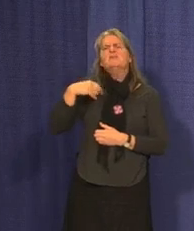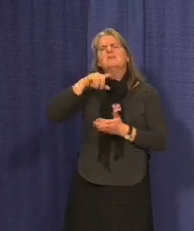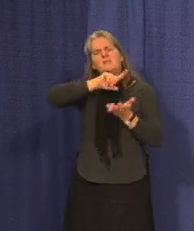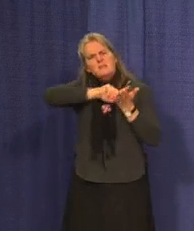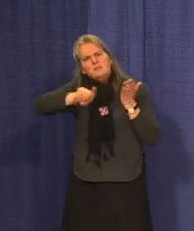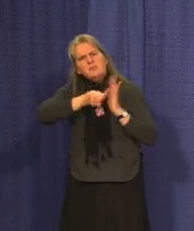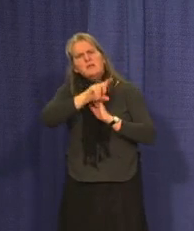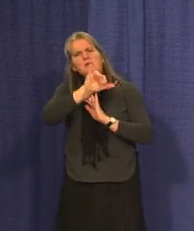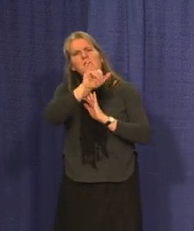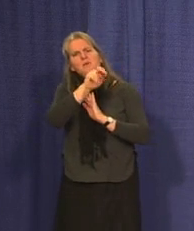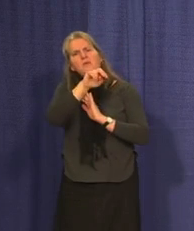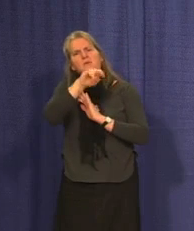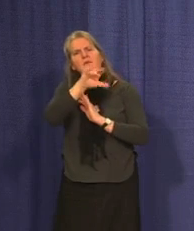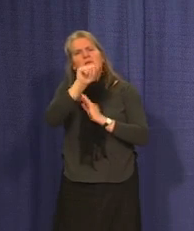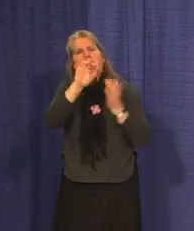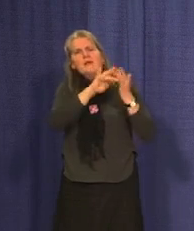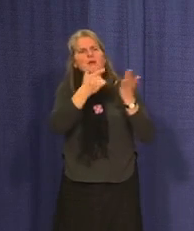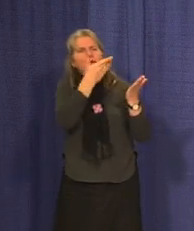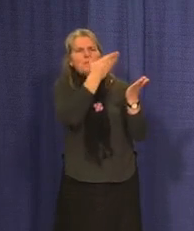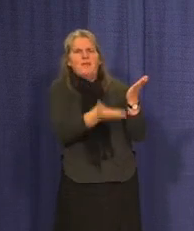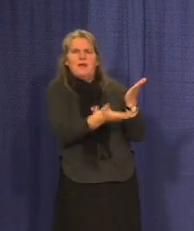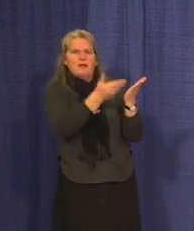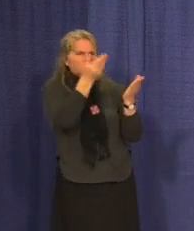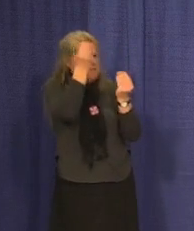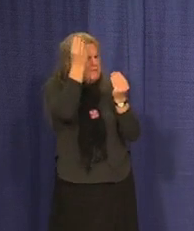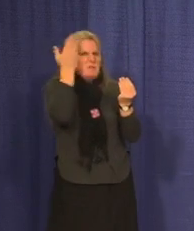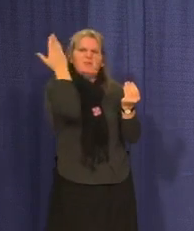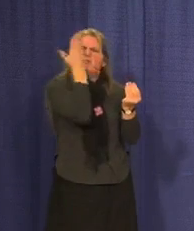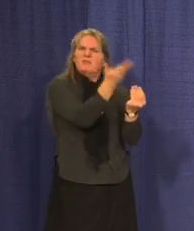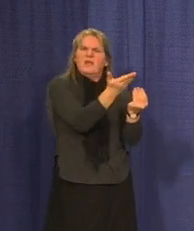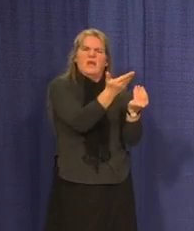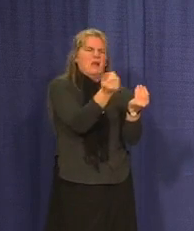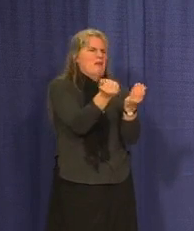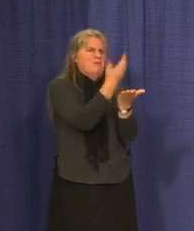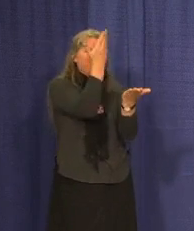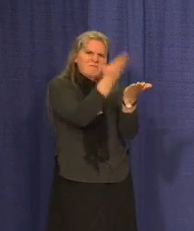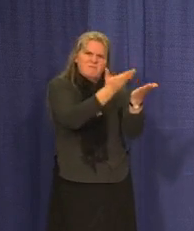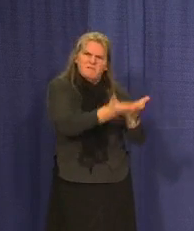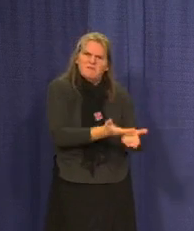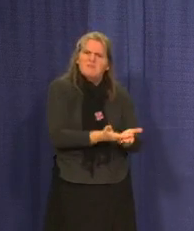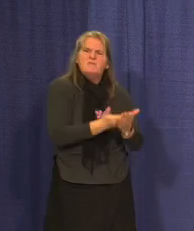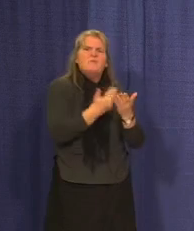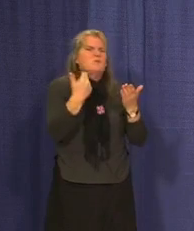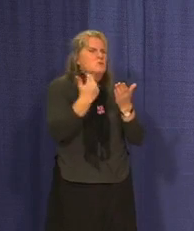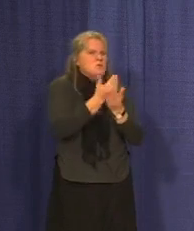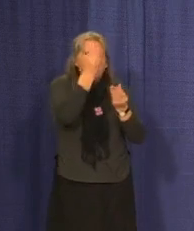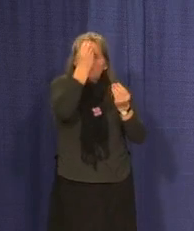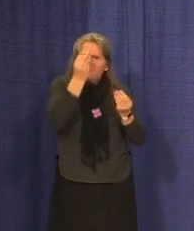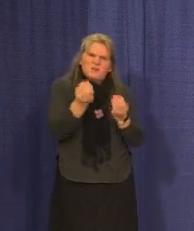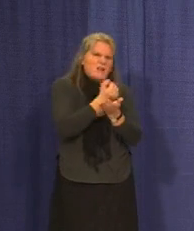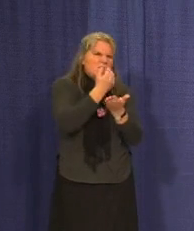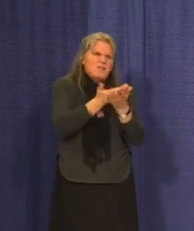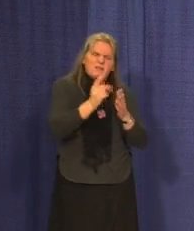each and every one of you check Yukon.ca as your first point of contact. We keep this up to date, and a